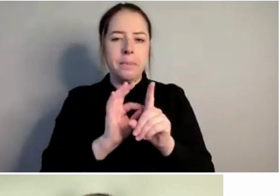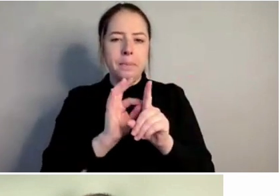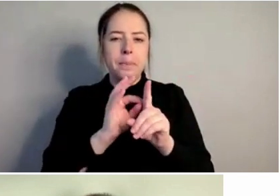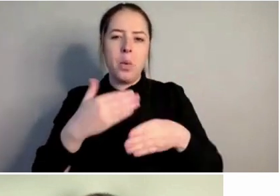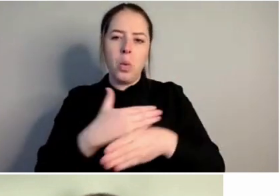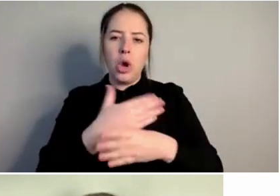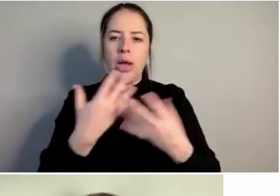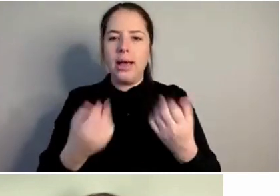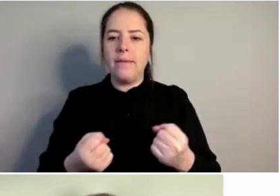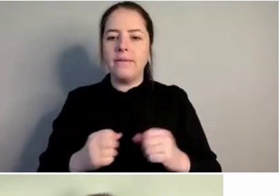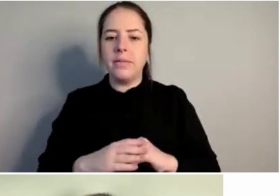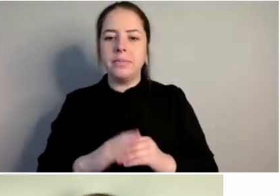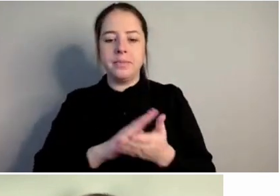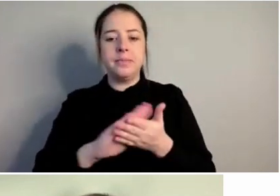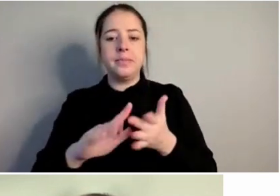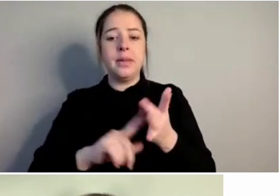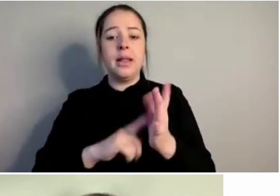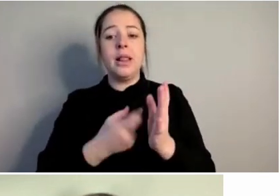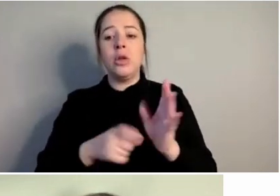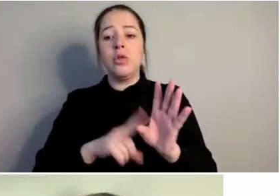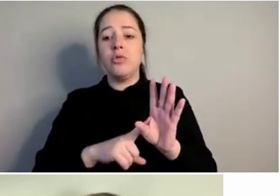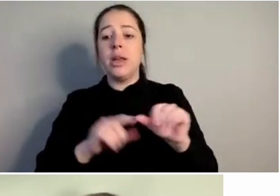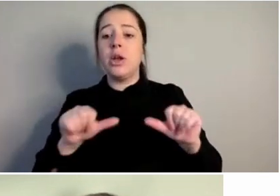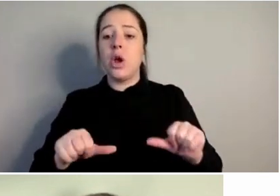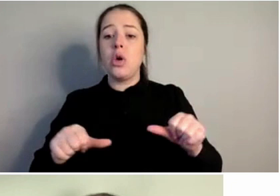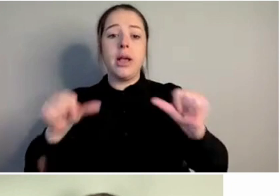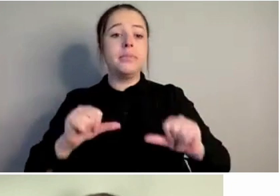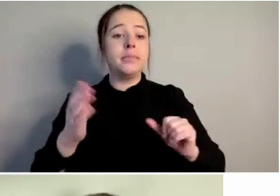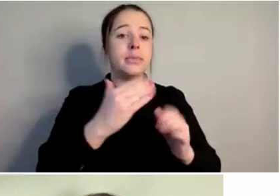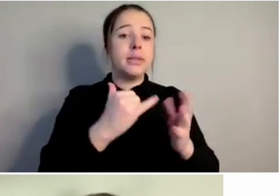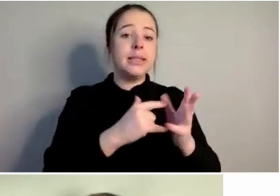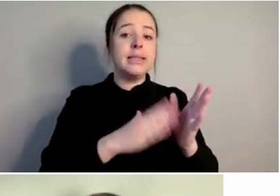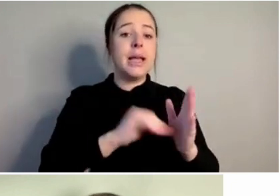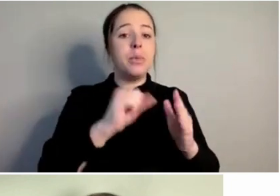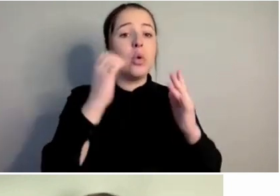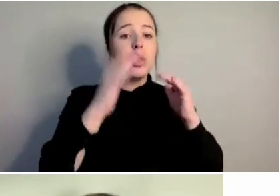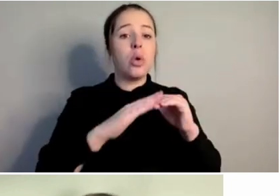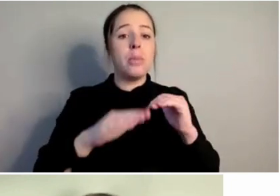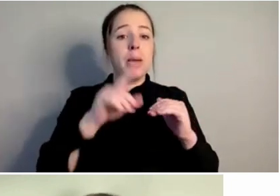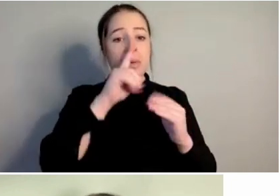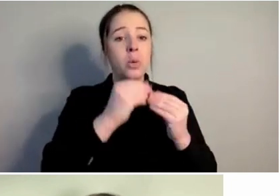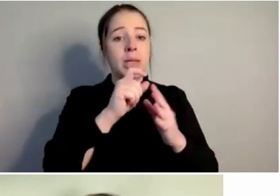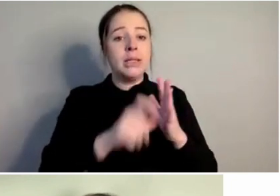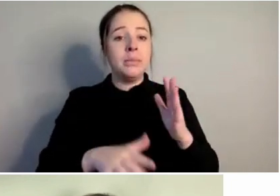Lovely. Okay. Thank you. Sam, your thoughts? Yeah, I think this is an area